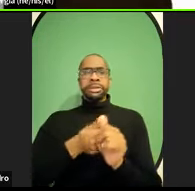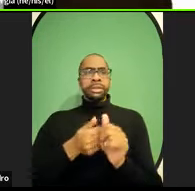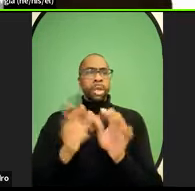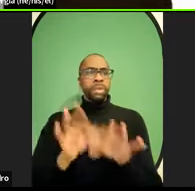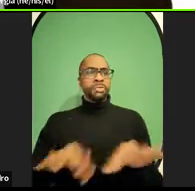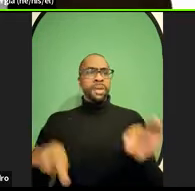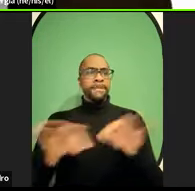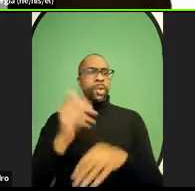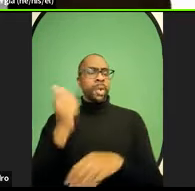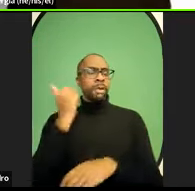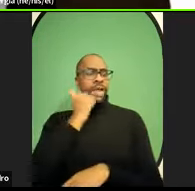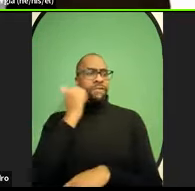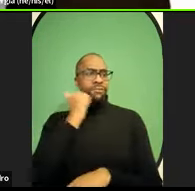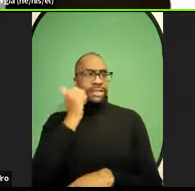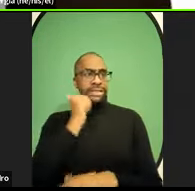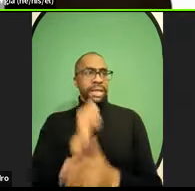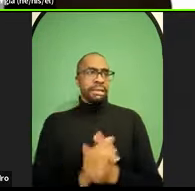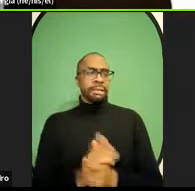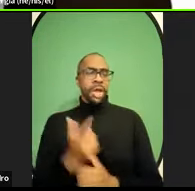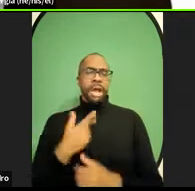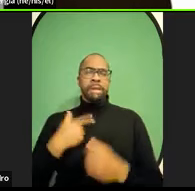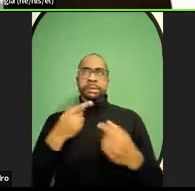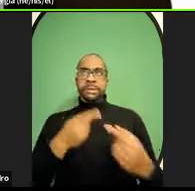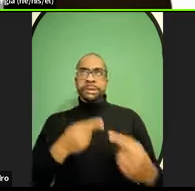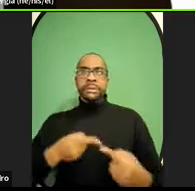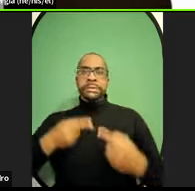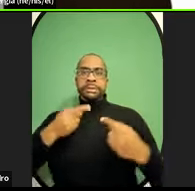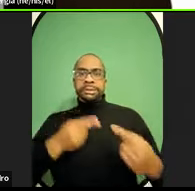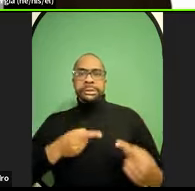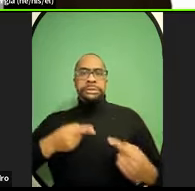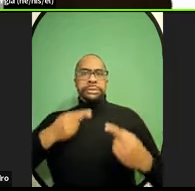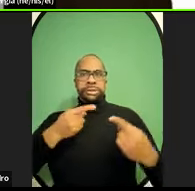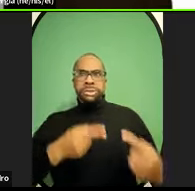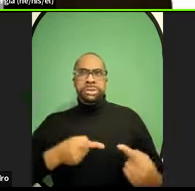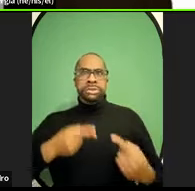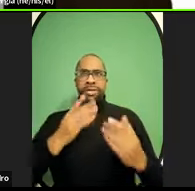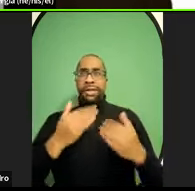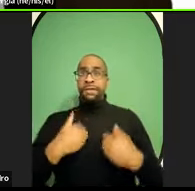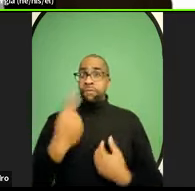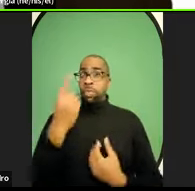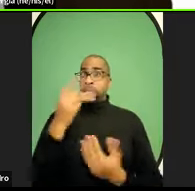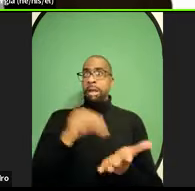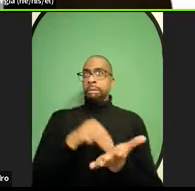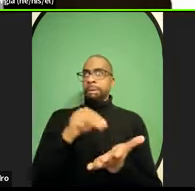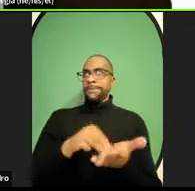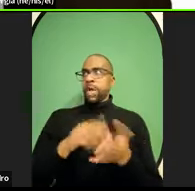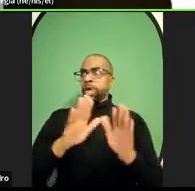and how important this is to them as well every day. it's a it's a struggle I can only imagine it's a struggle I can only imagine with the logistics of Dealing with 100. or so or excuse me